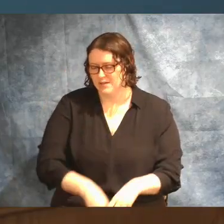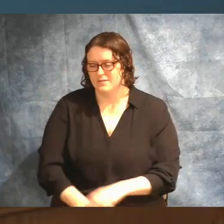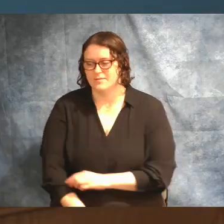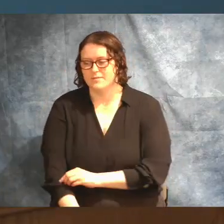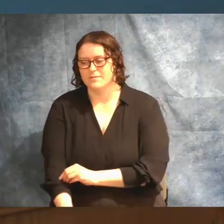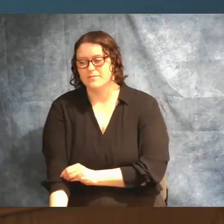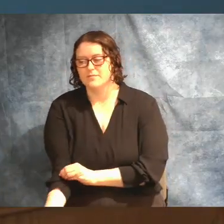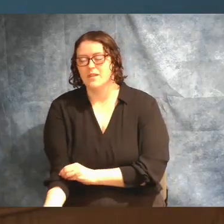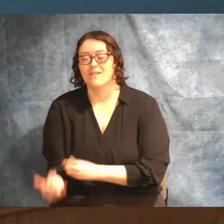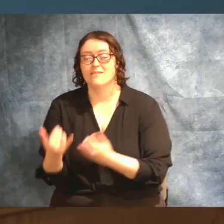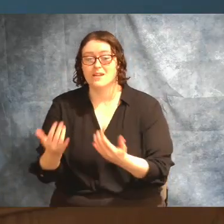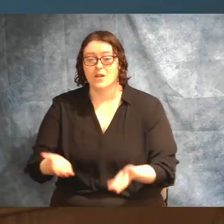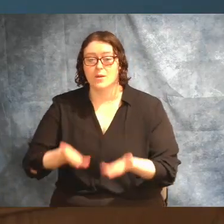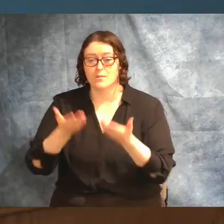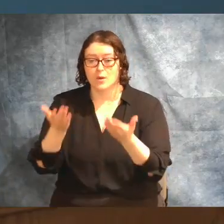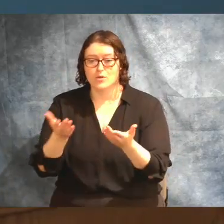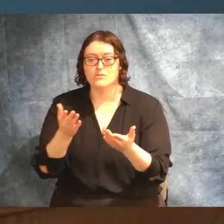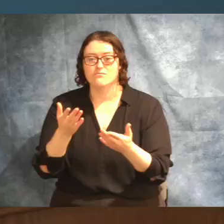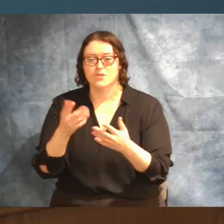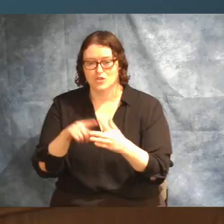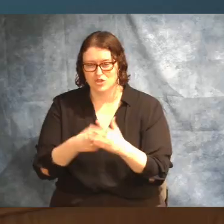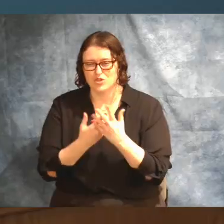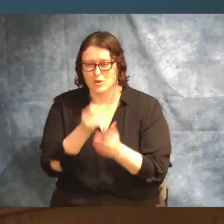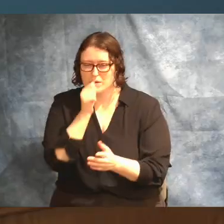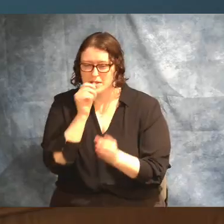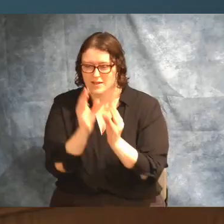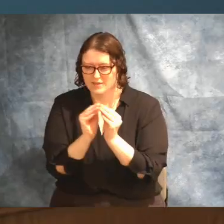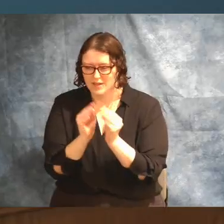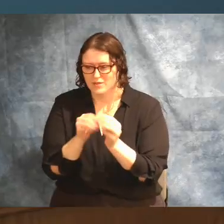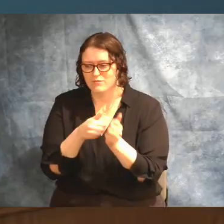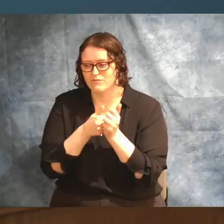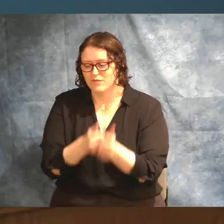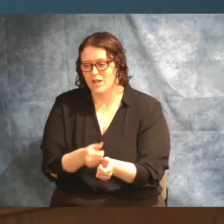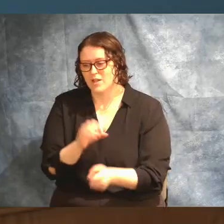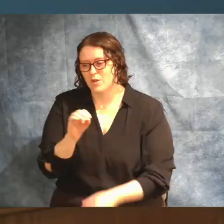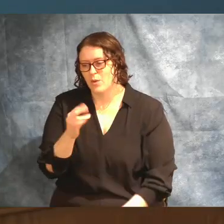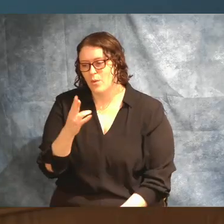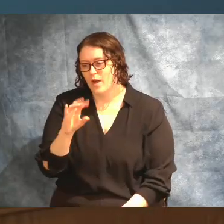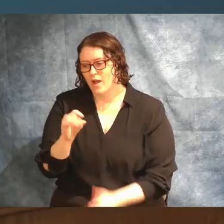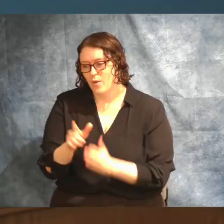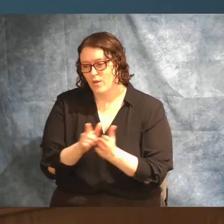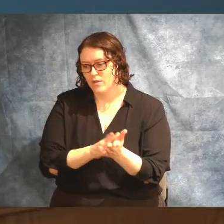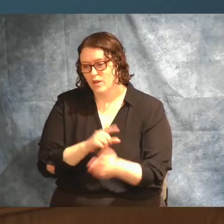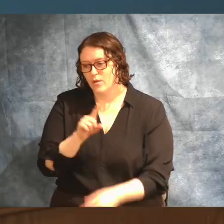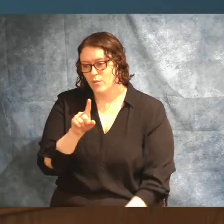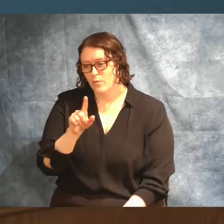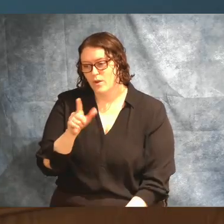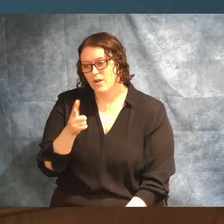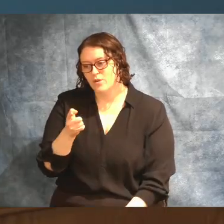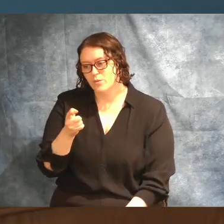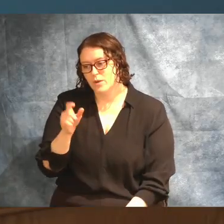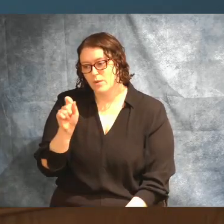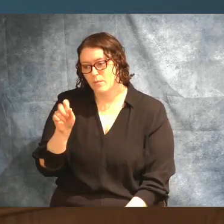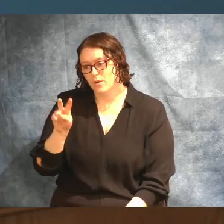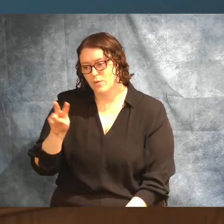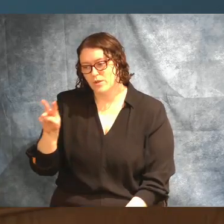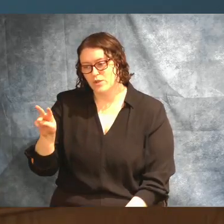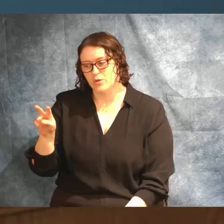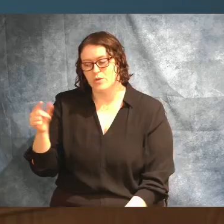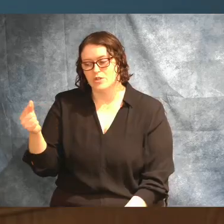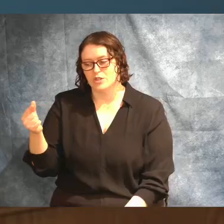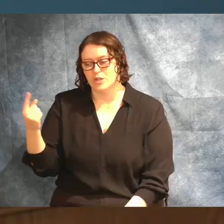to make a motion to go into executive session pursuant to Ohio Revised Code section 121.22 G1